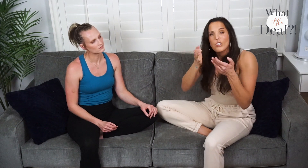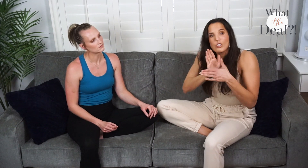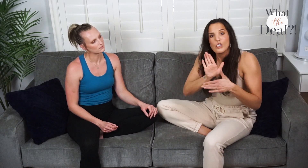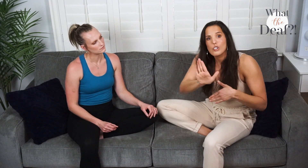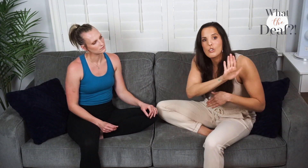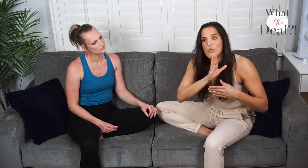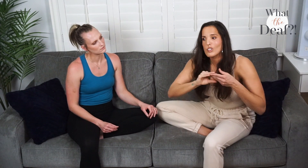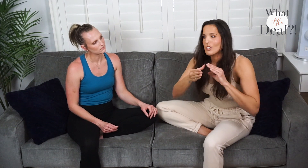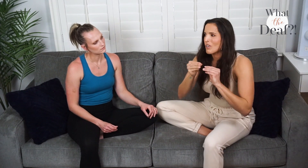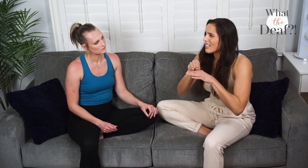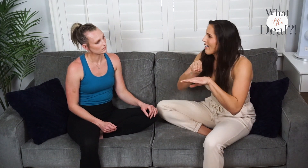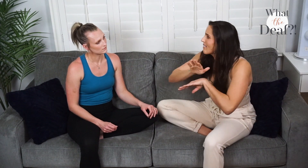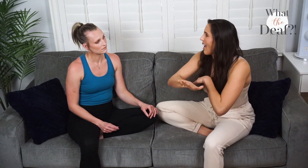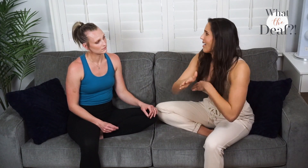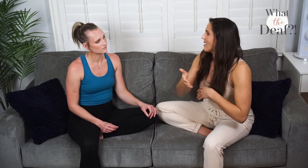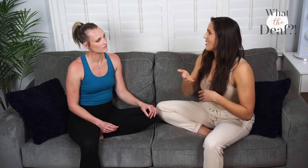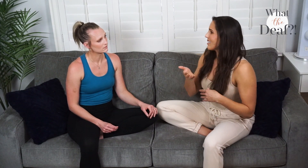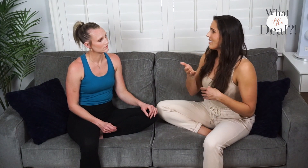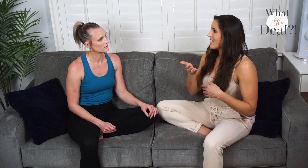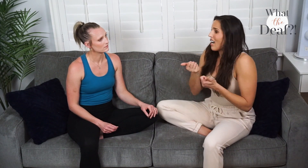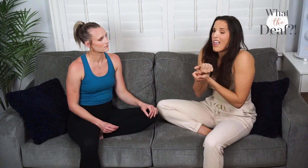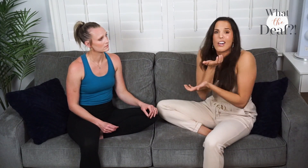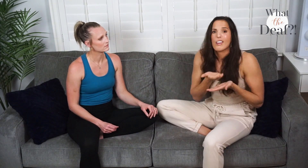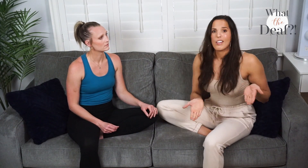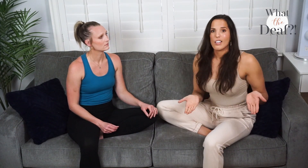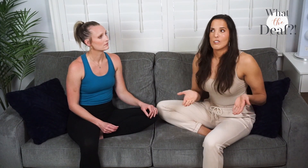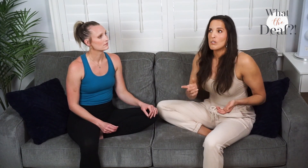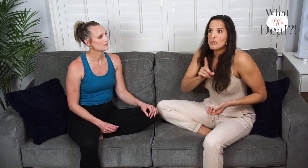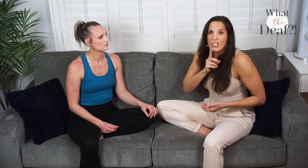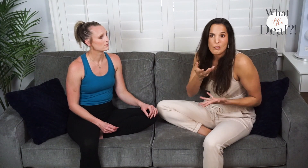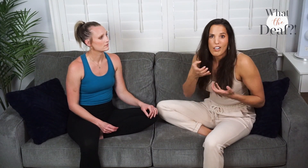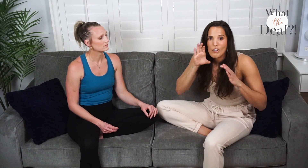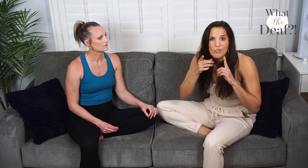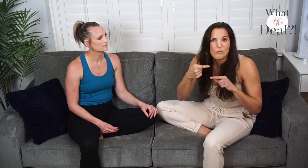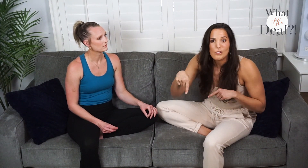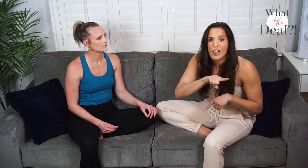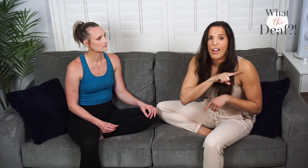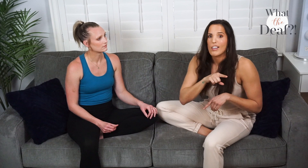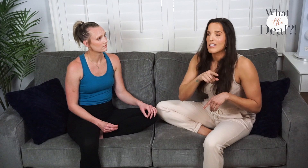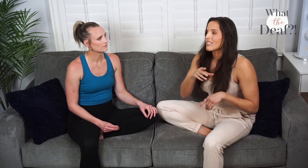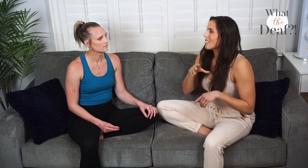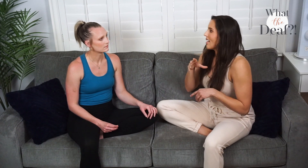And we want you to share your stories and your advice and really anything! We wanna hear from you all.